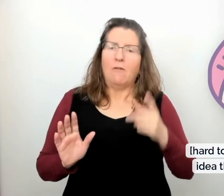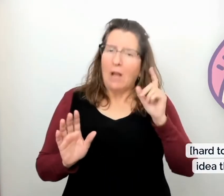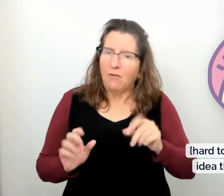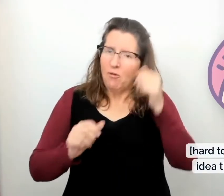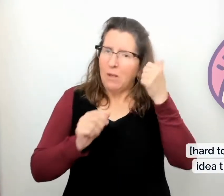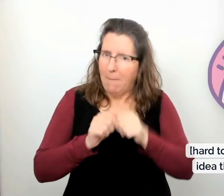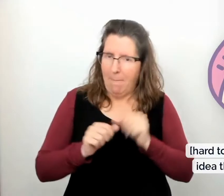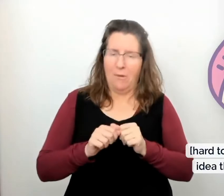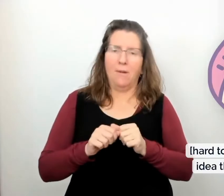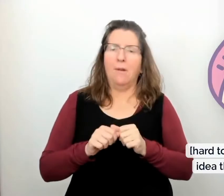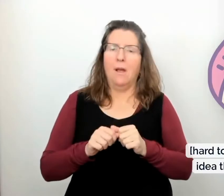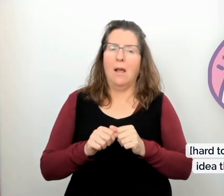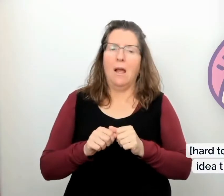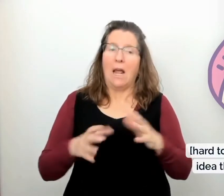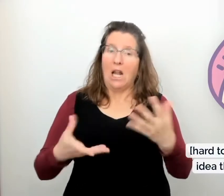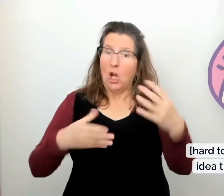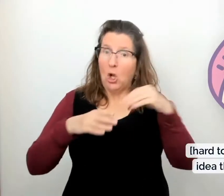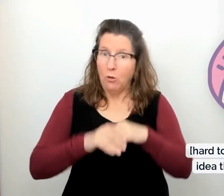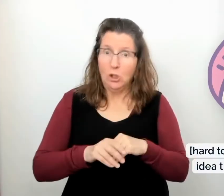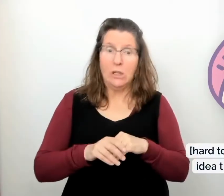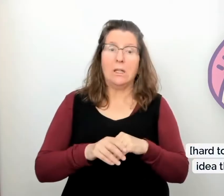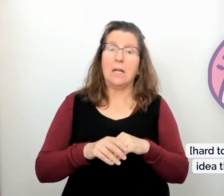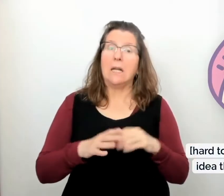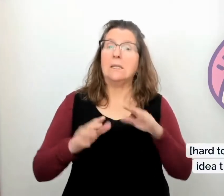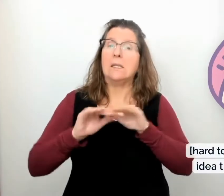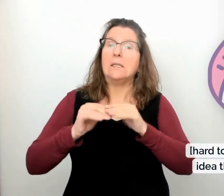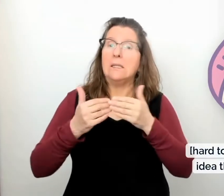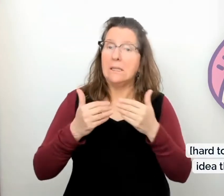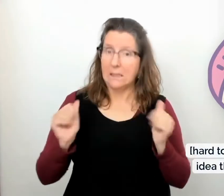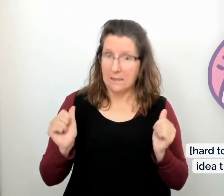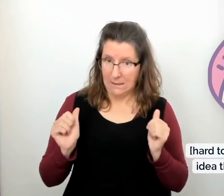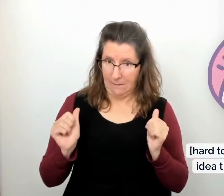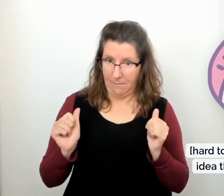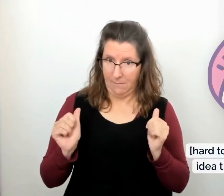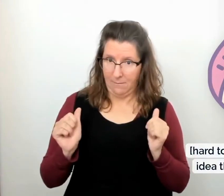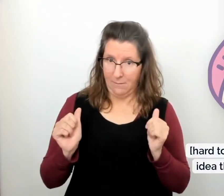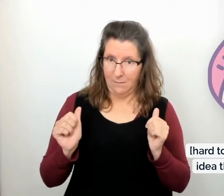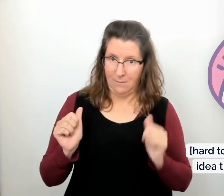And they think the system is perfect. What we need to remember is that inclusive education is a system.